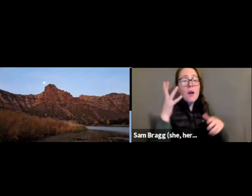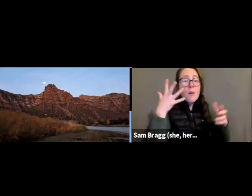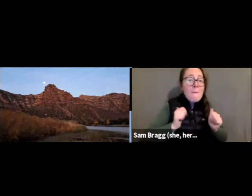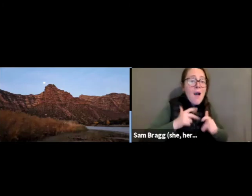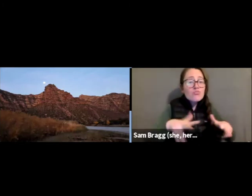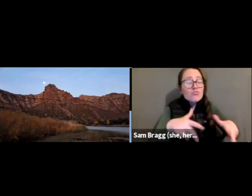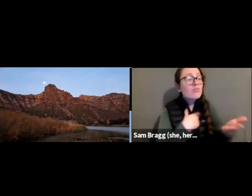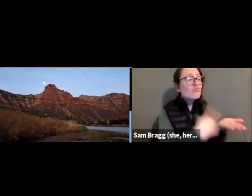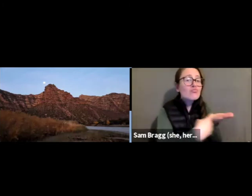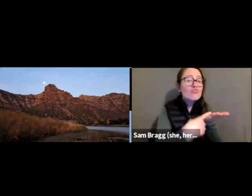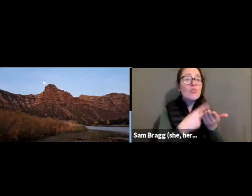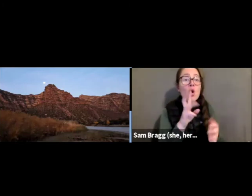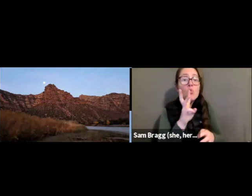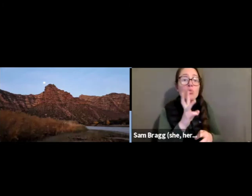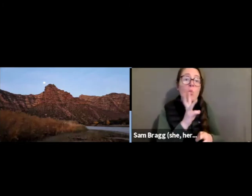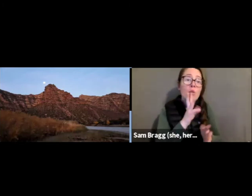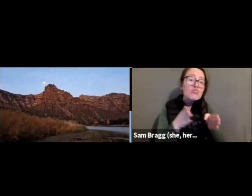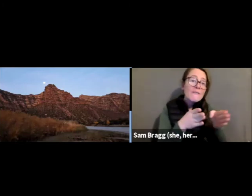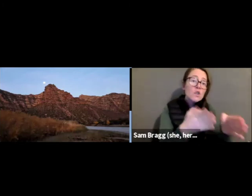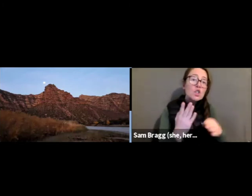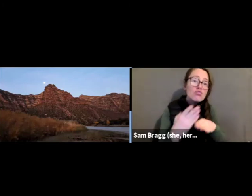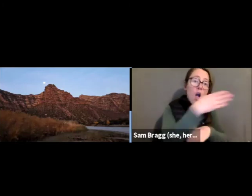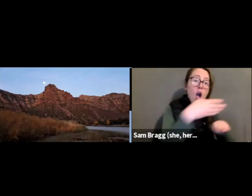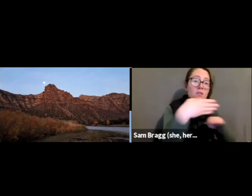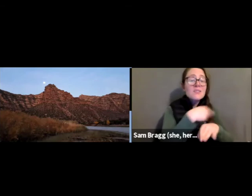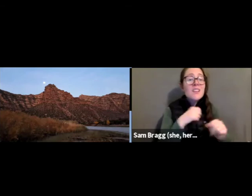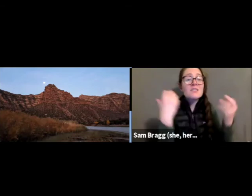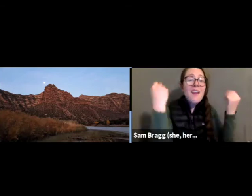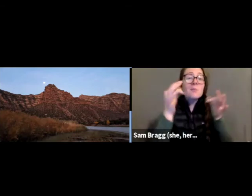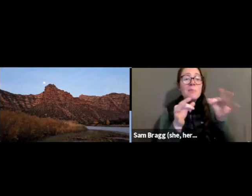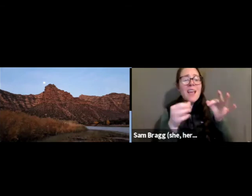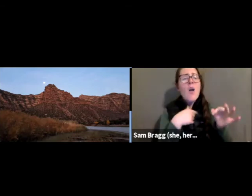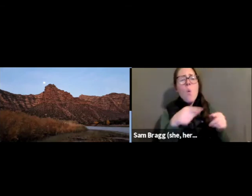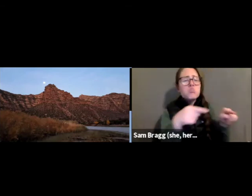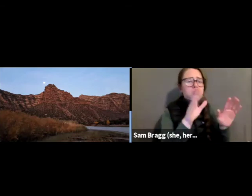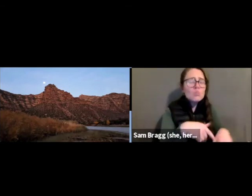with deaf and hard of hearing people signing backpacking crossing the river like we always